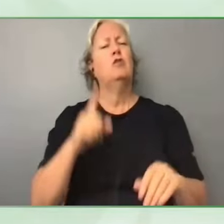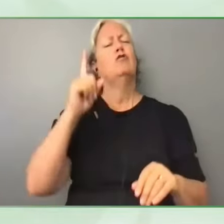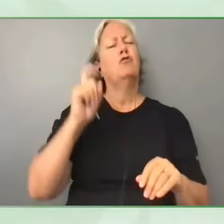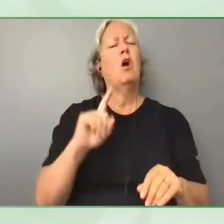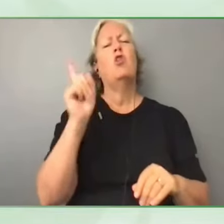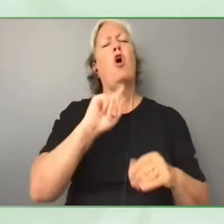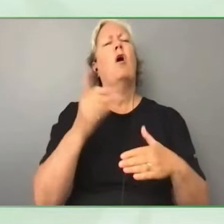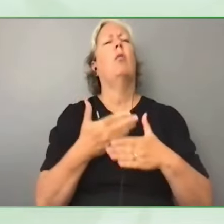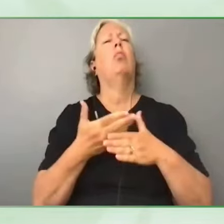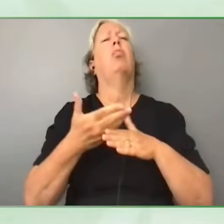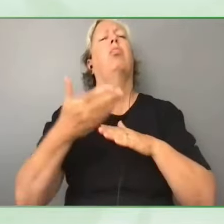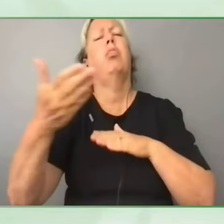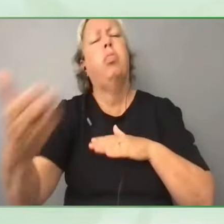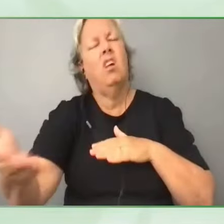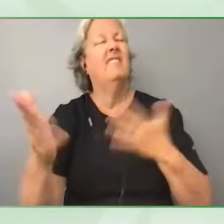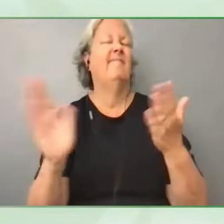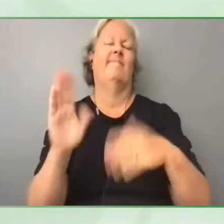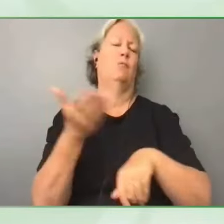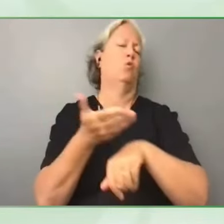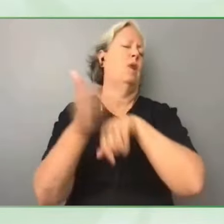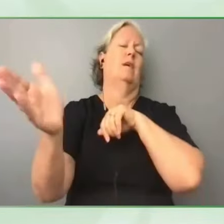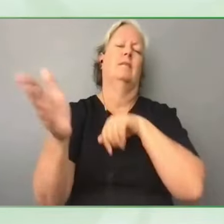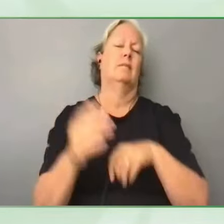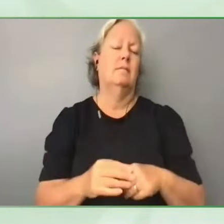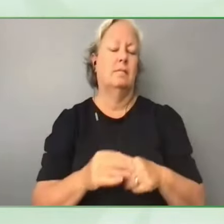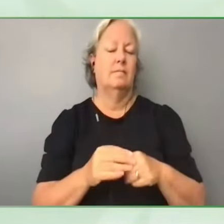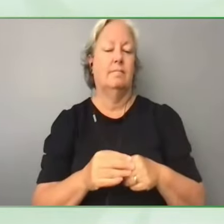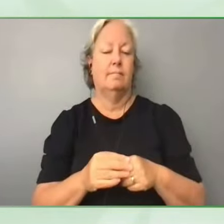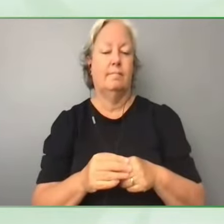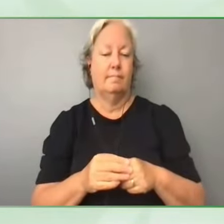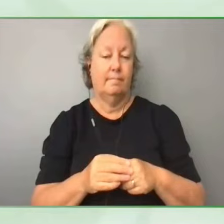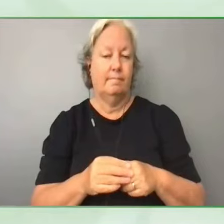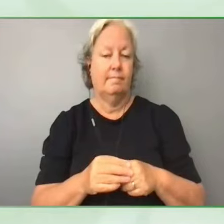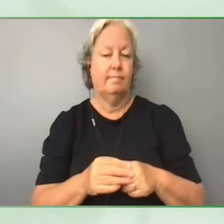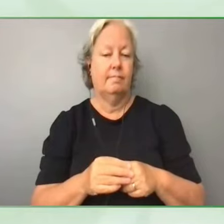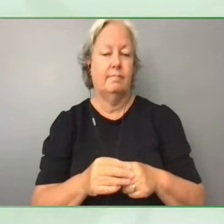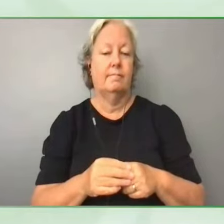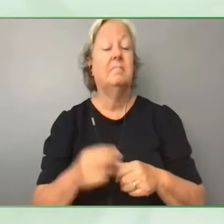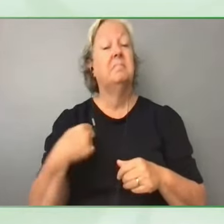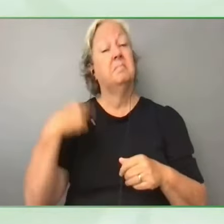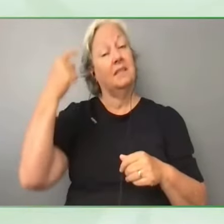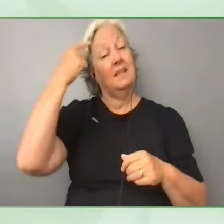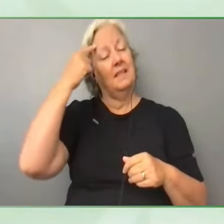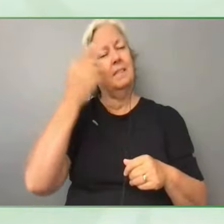process. The best way for deinstitutionalisation is never